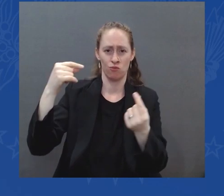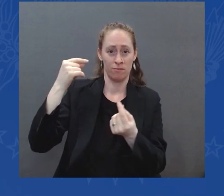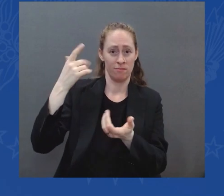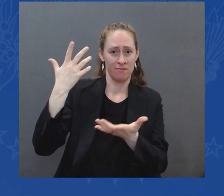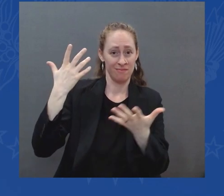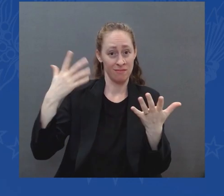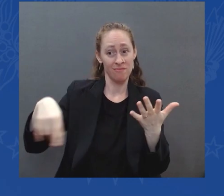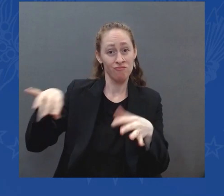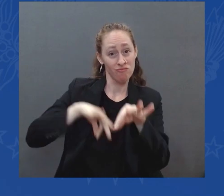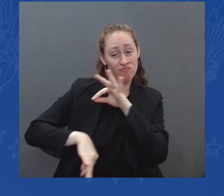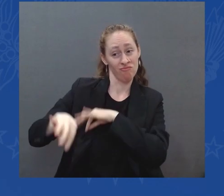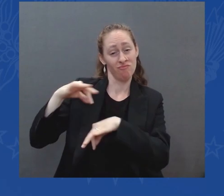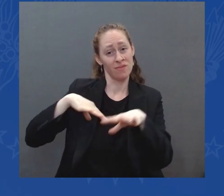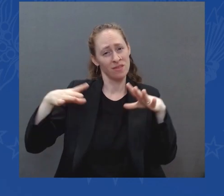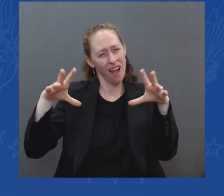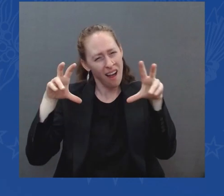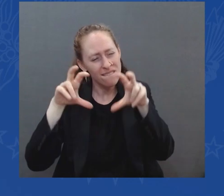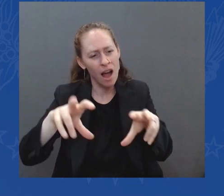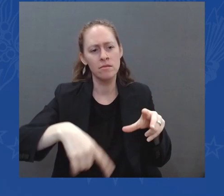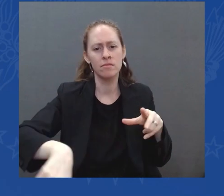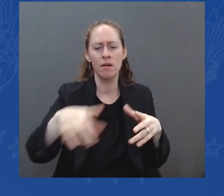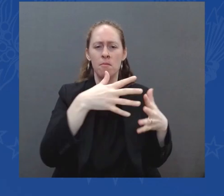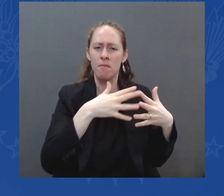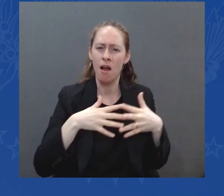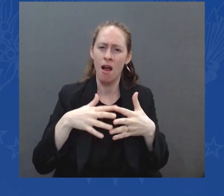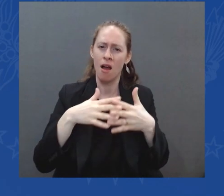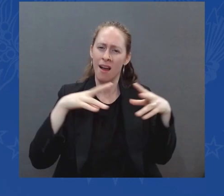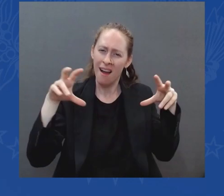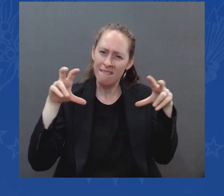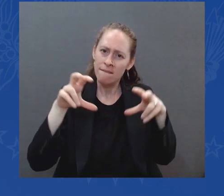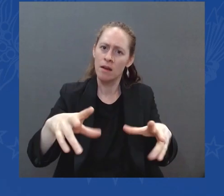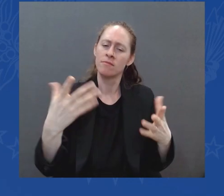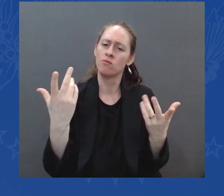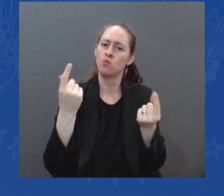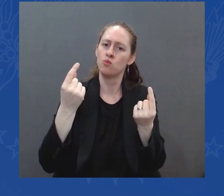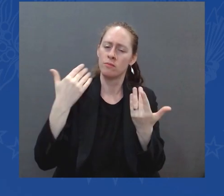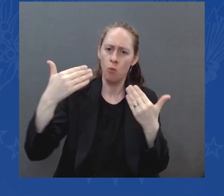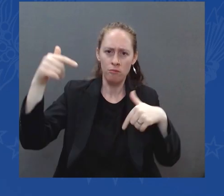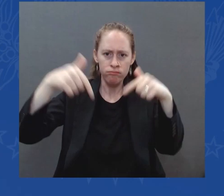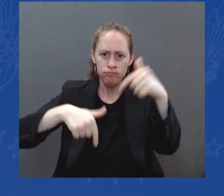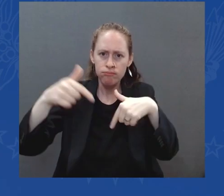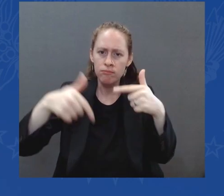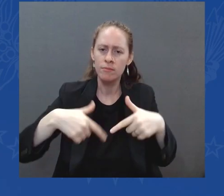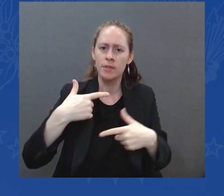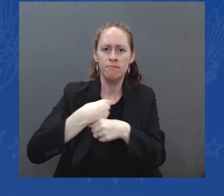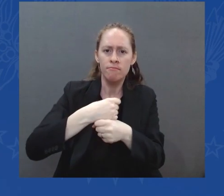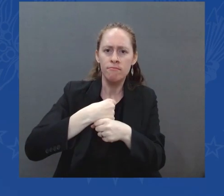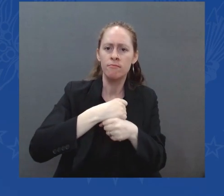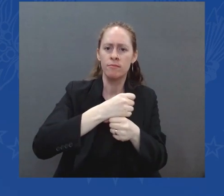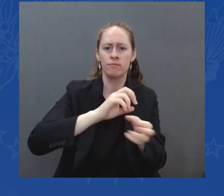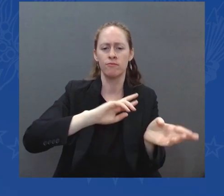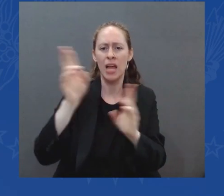to provide some relief for your customers, not investors and executives. Look, I'm a capitalist.